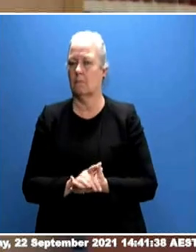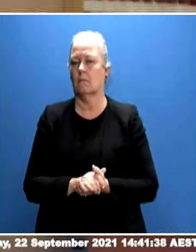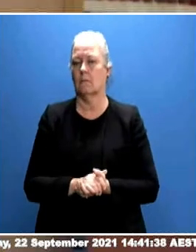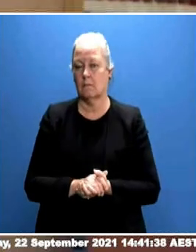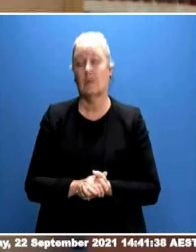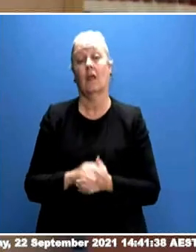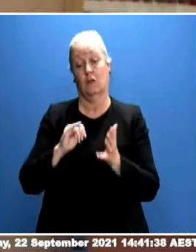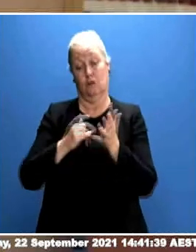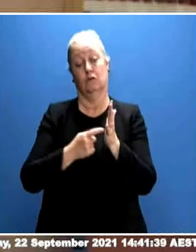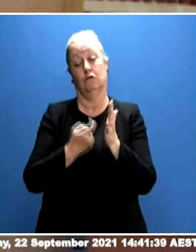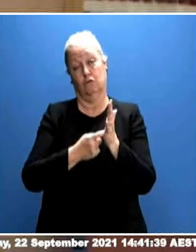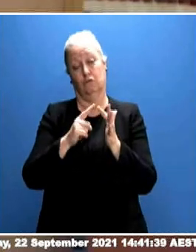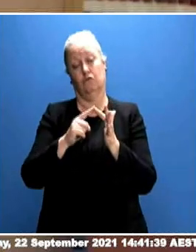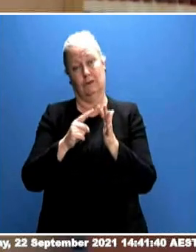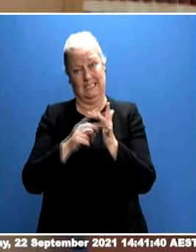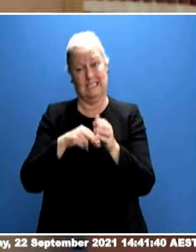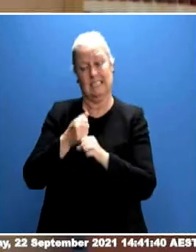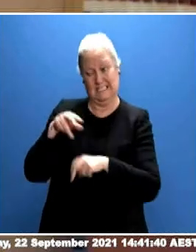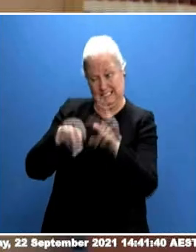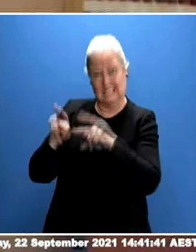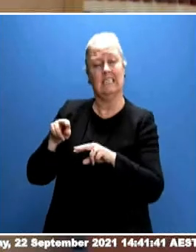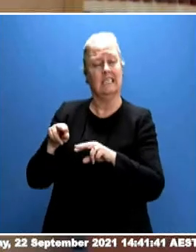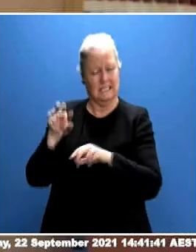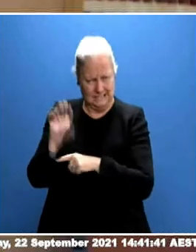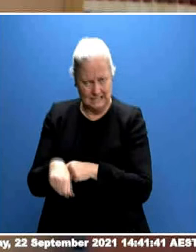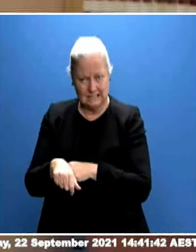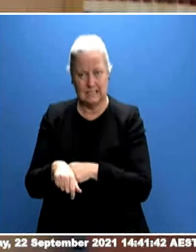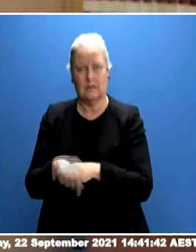They aren't full assessments. They are screening assessments, Chair.